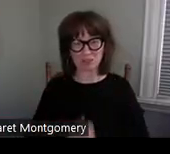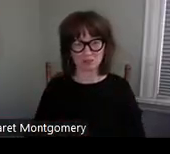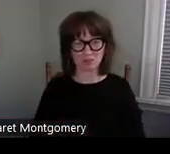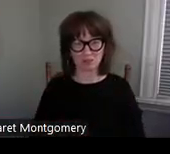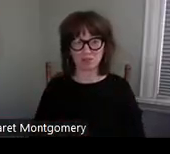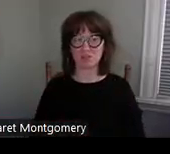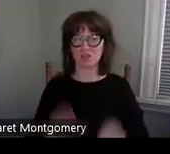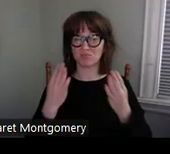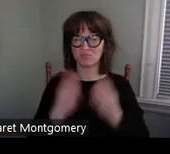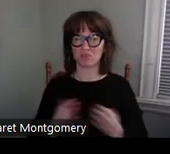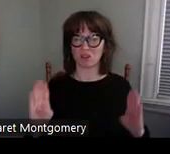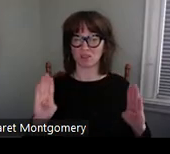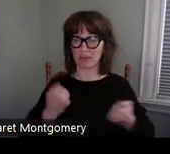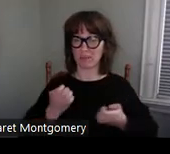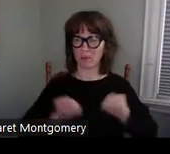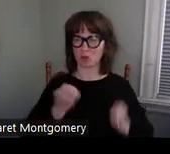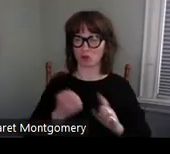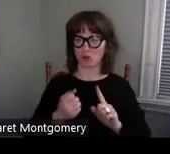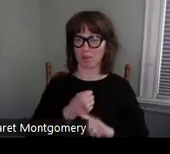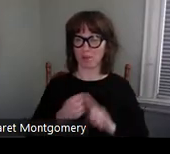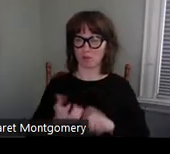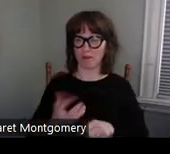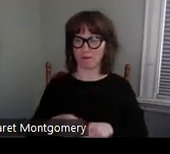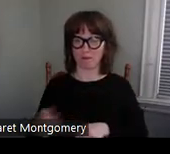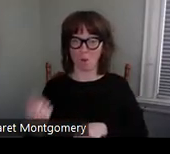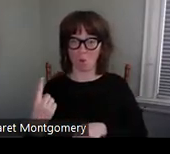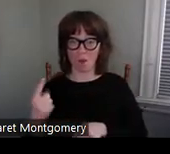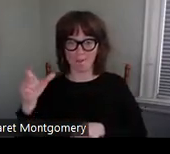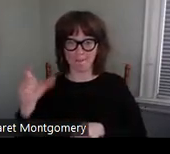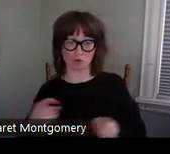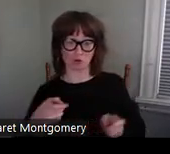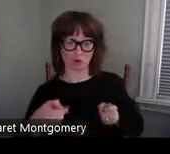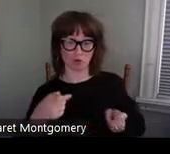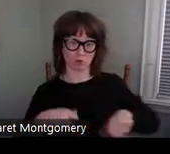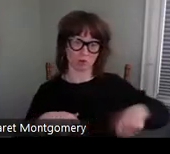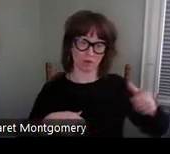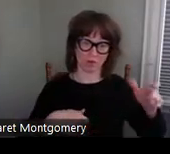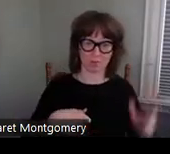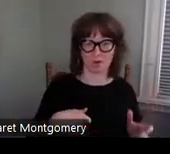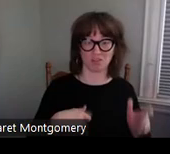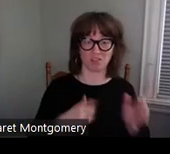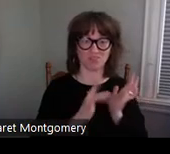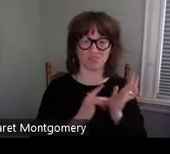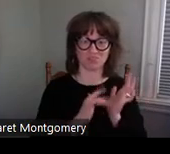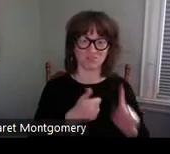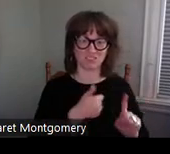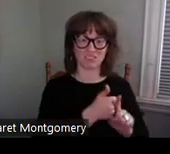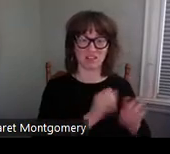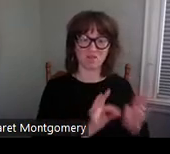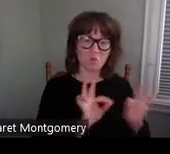involves one person controlling another by undermining their sense of self-worth and personal agency. 12:41:25 But emotionally abusive behaviors